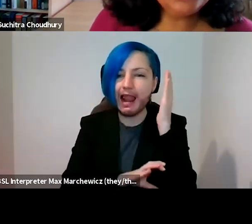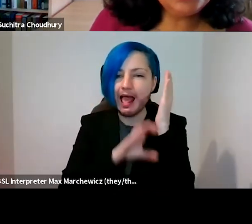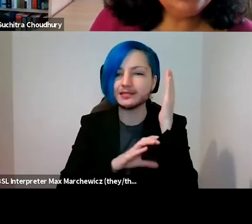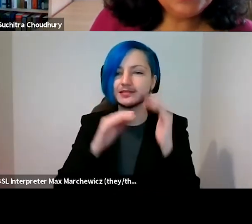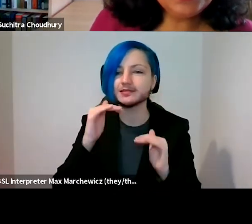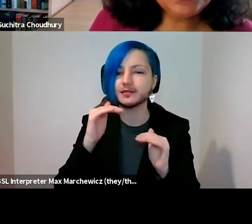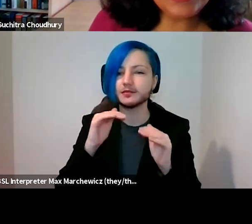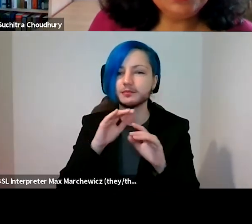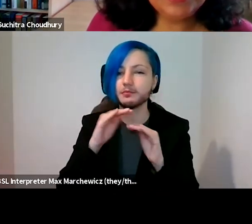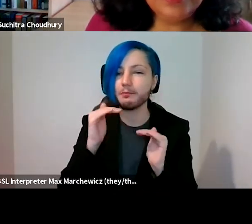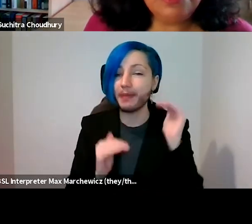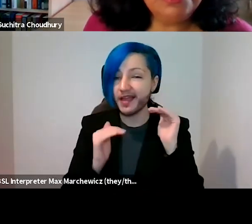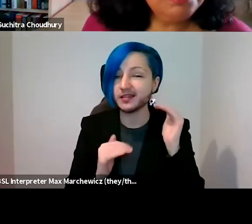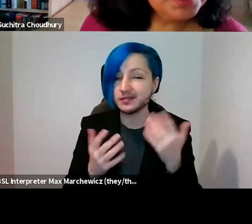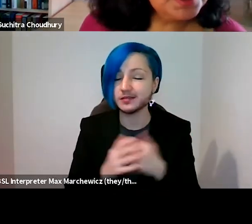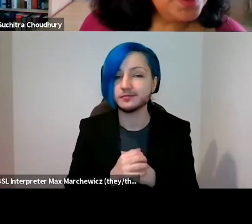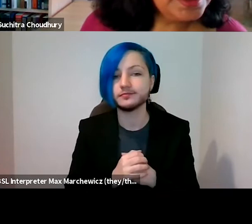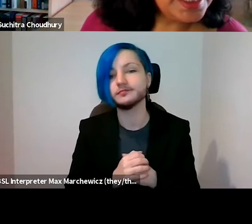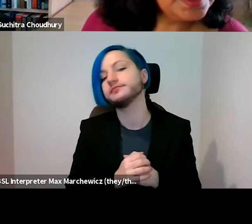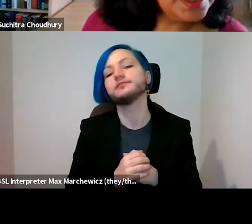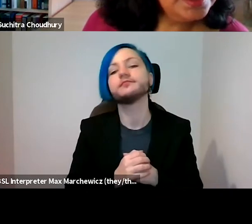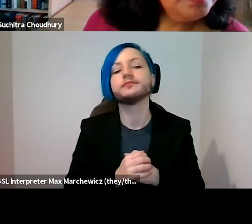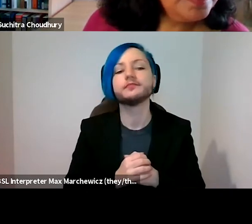Except as a tiny bit long, but quite entertaining.